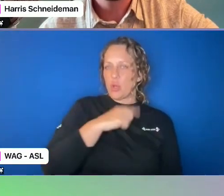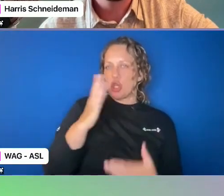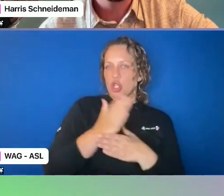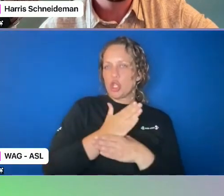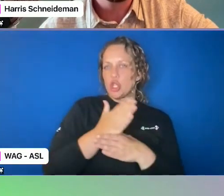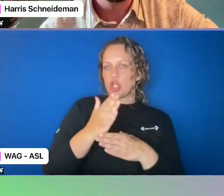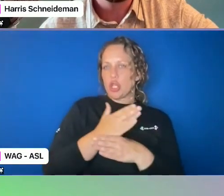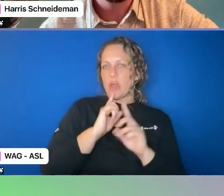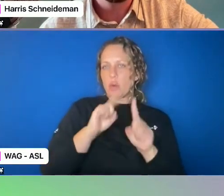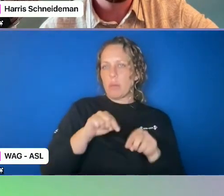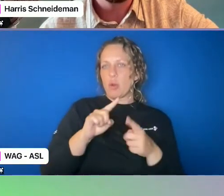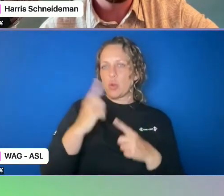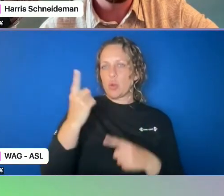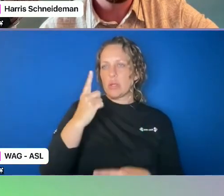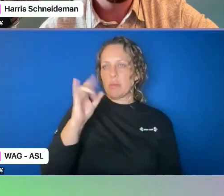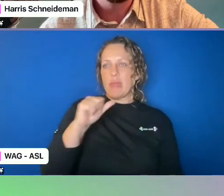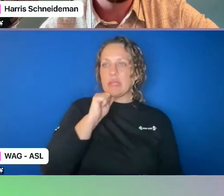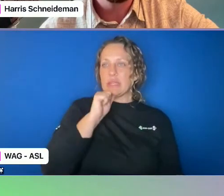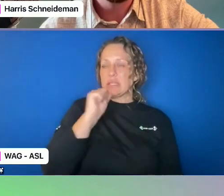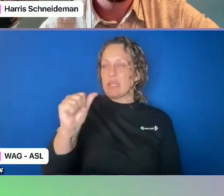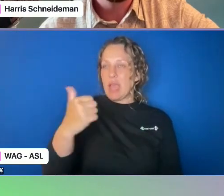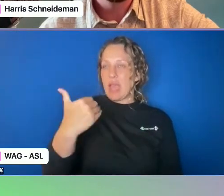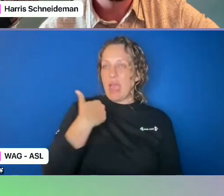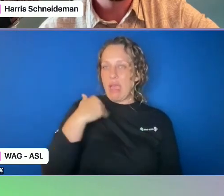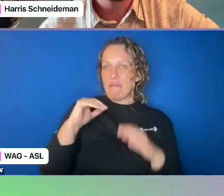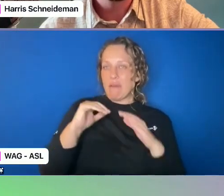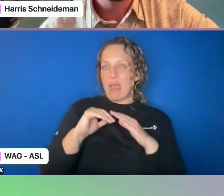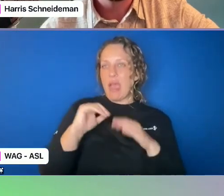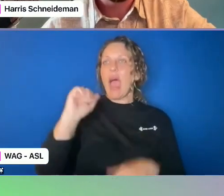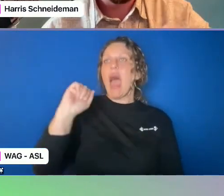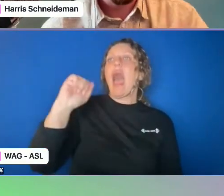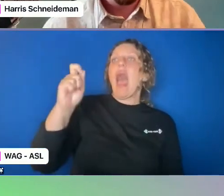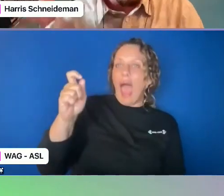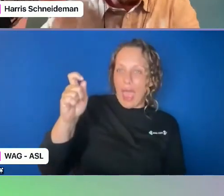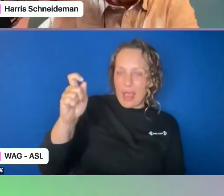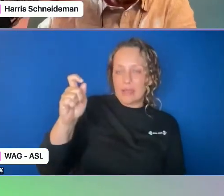does someone that does not have Axe DevTools Pro?"